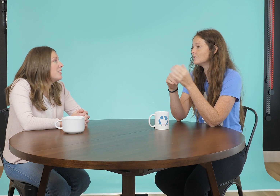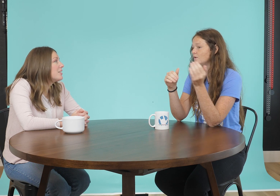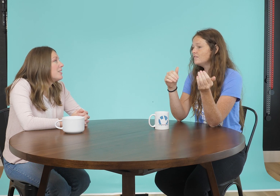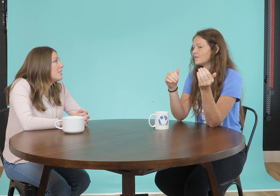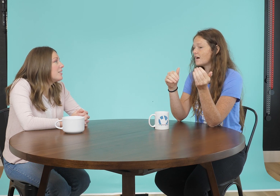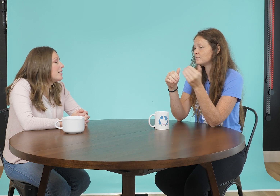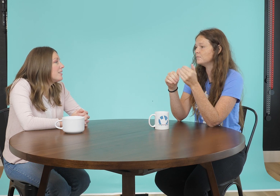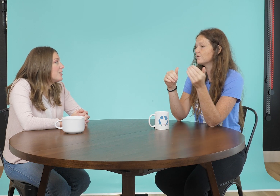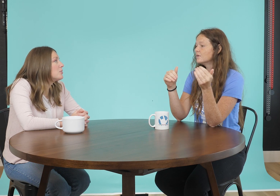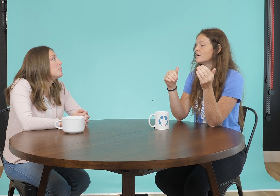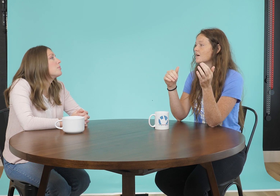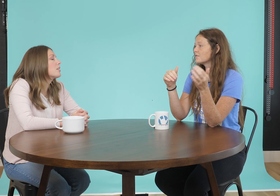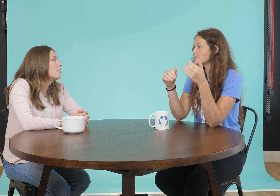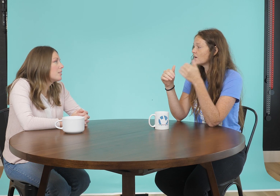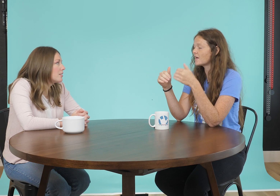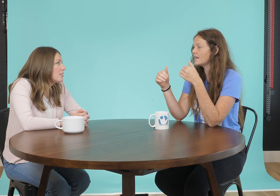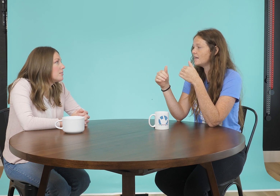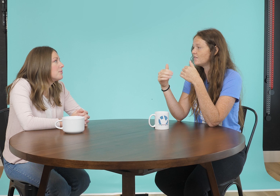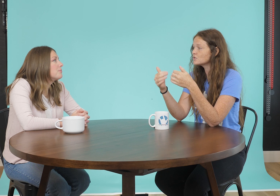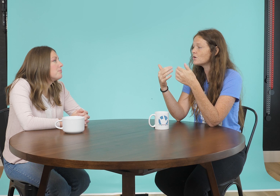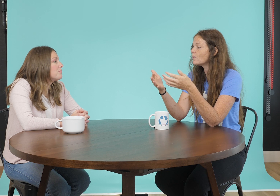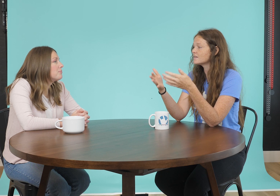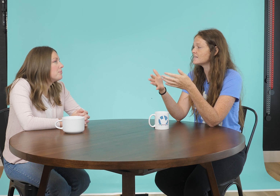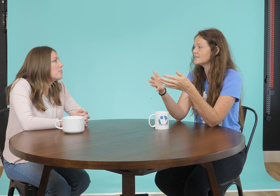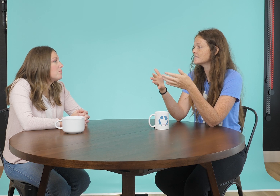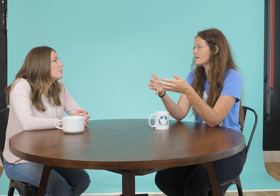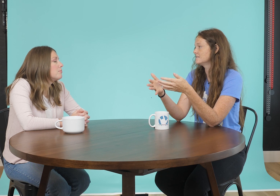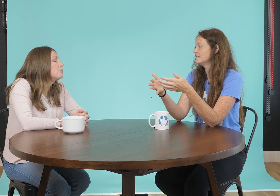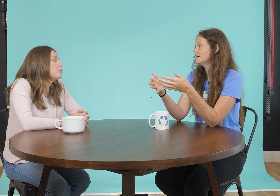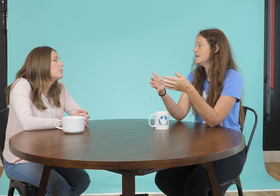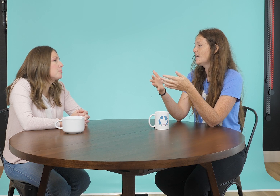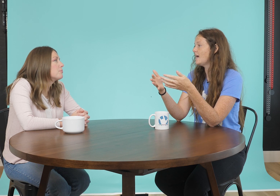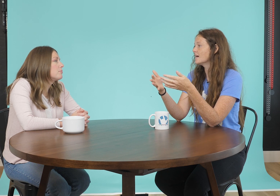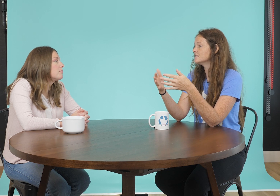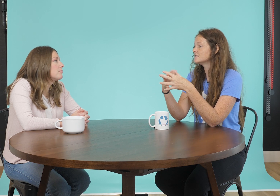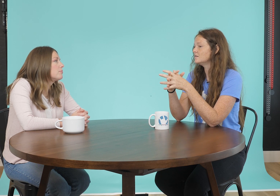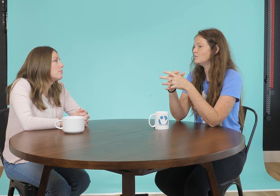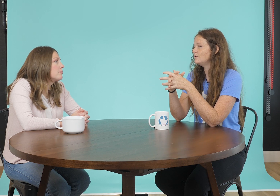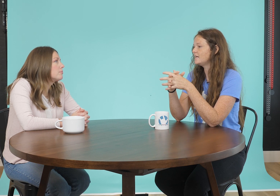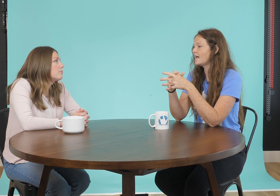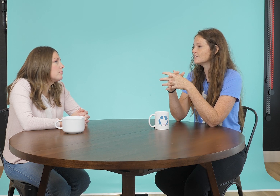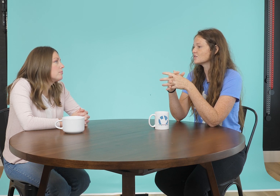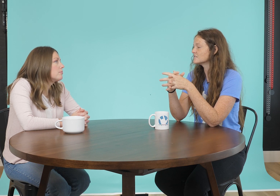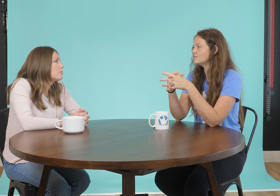And we even have people from there that there's nowhere to send these kids. And we can't just leave them.